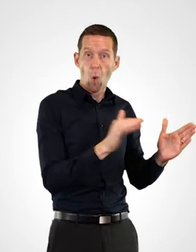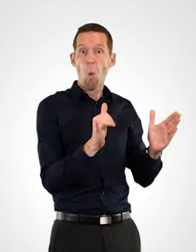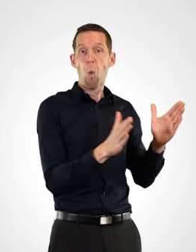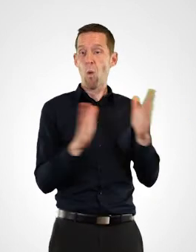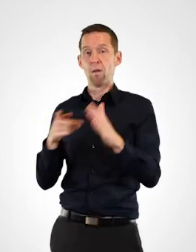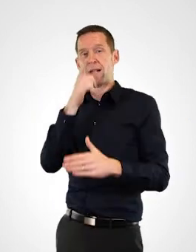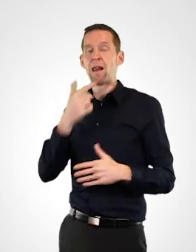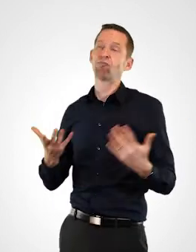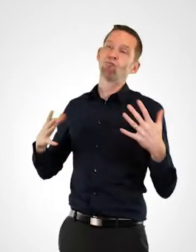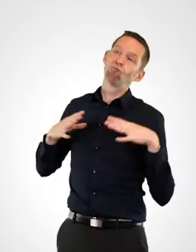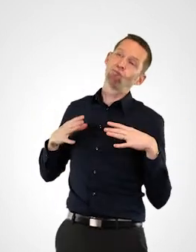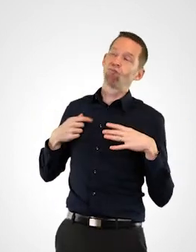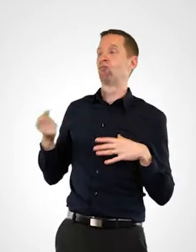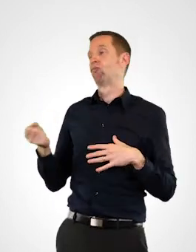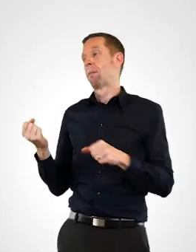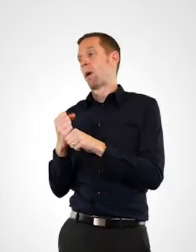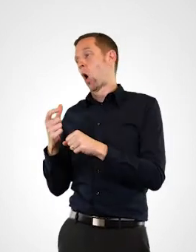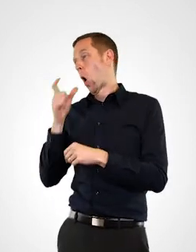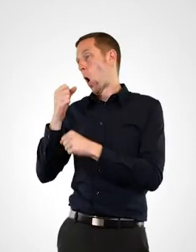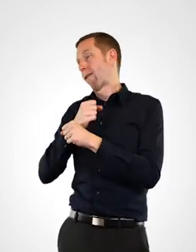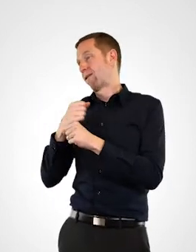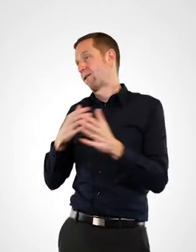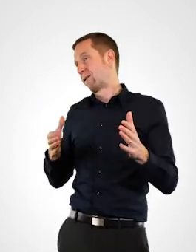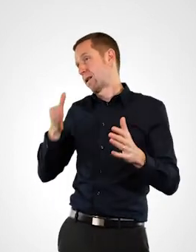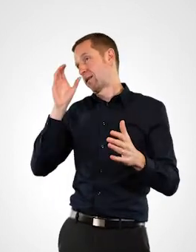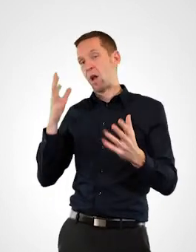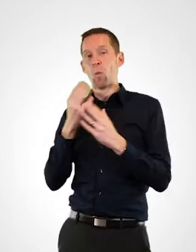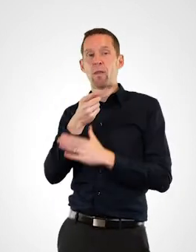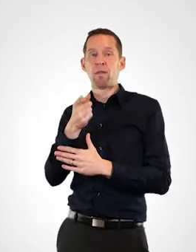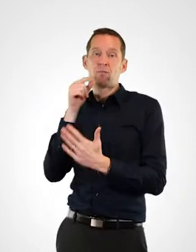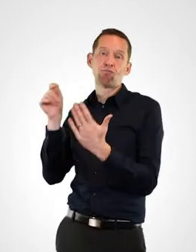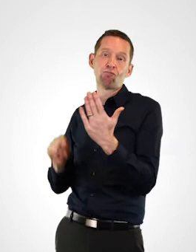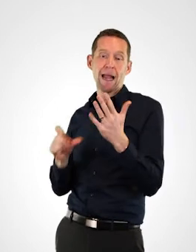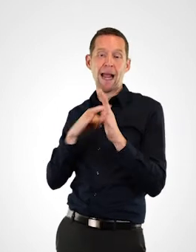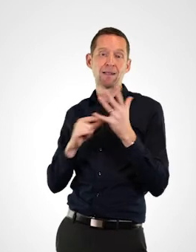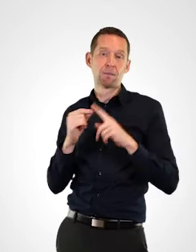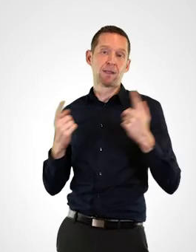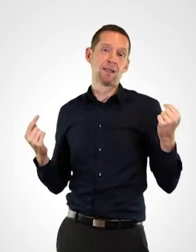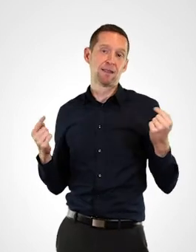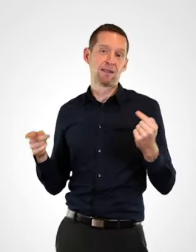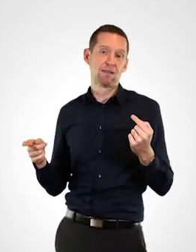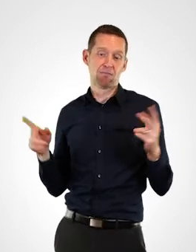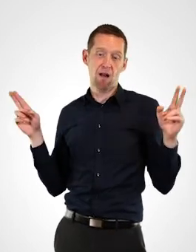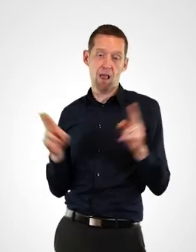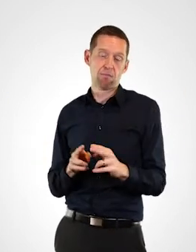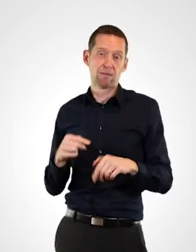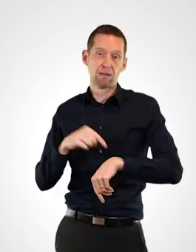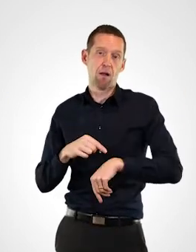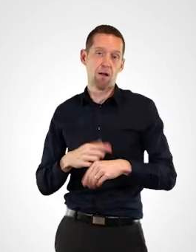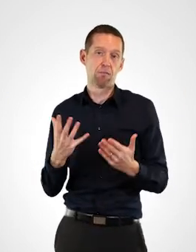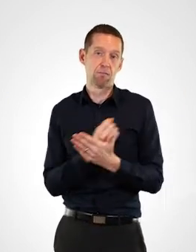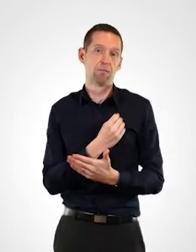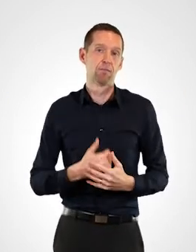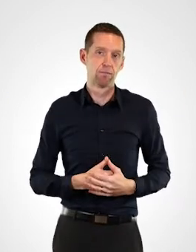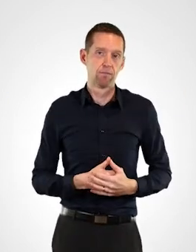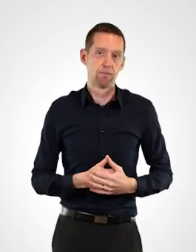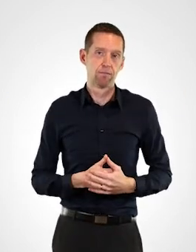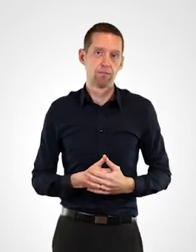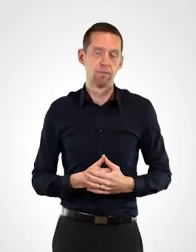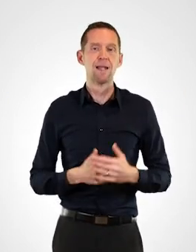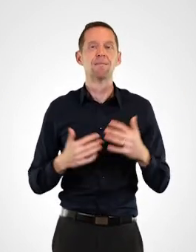or you could relax and have a coffee and score the CASP in a time-efficient way.